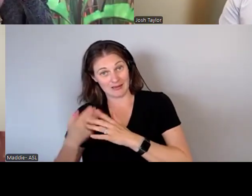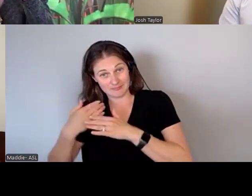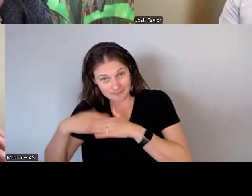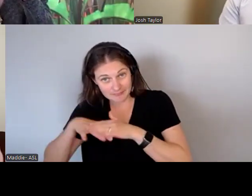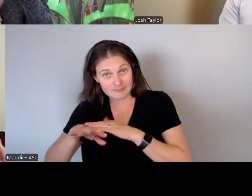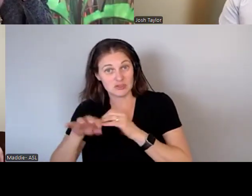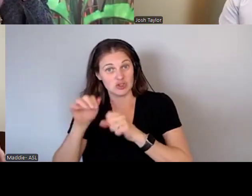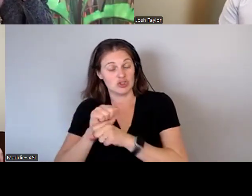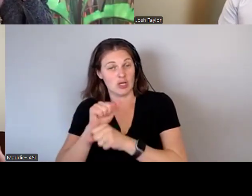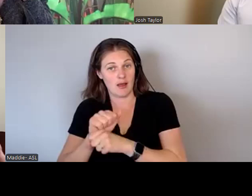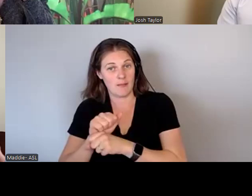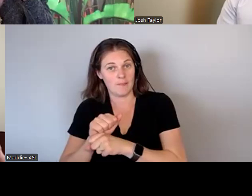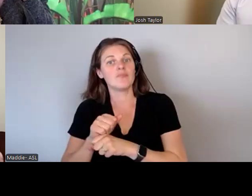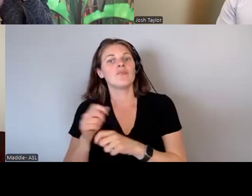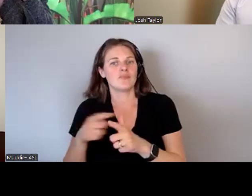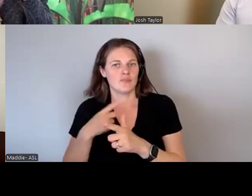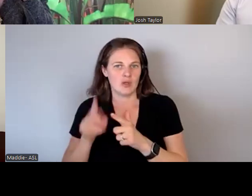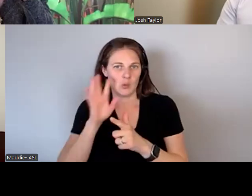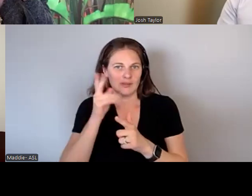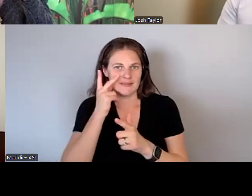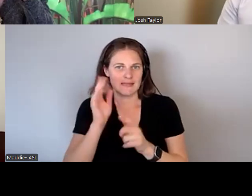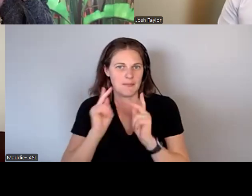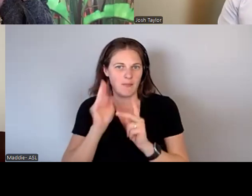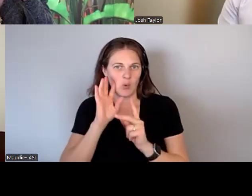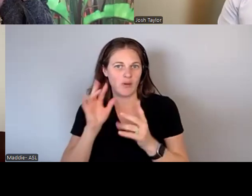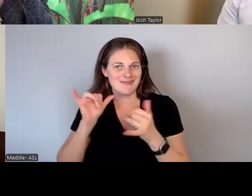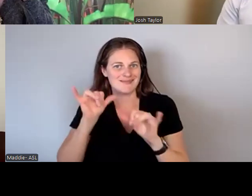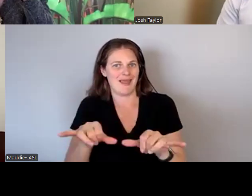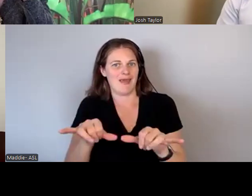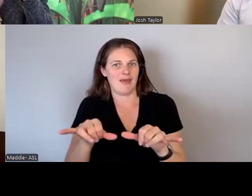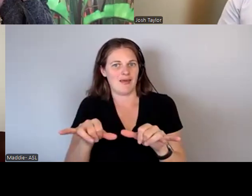we're going to see people stay at organizations much longer